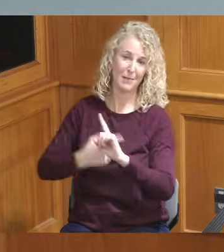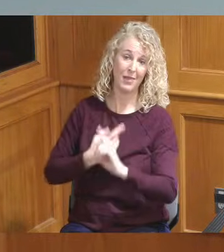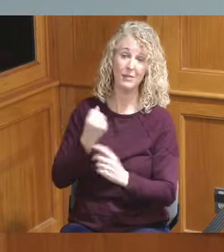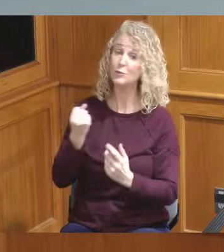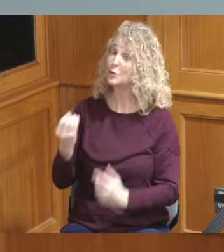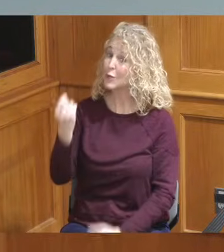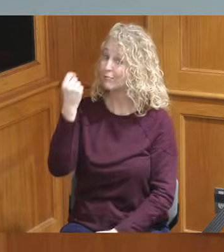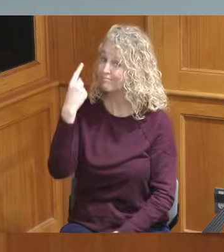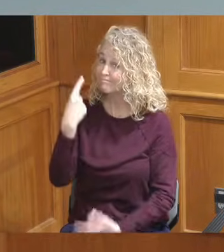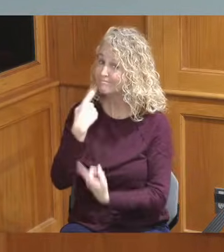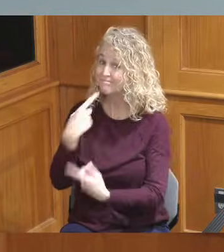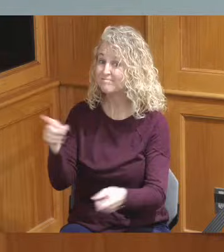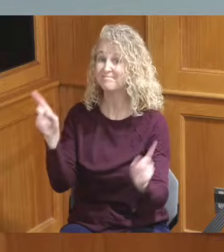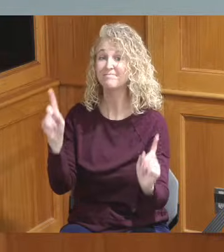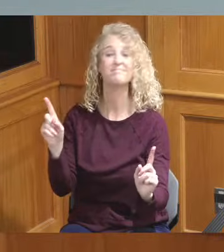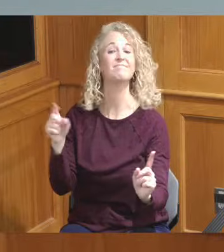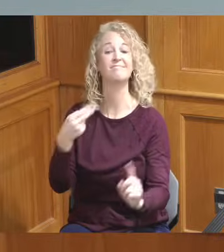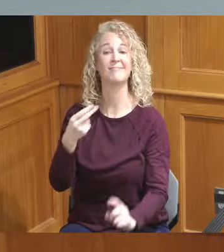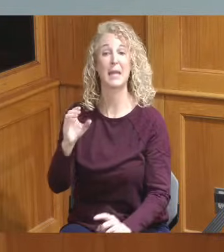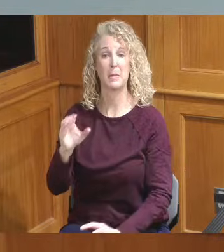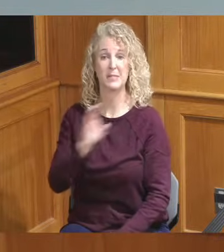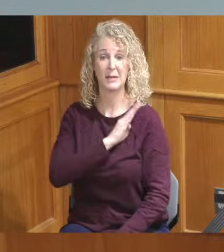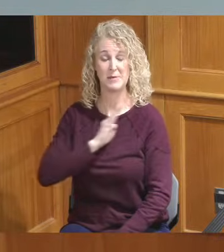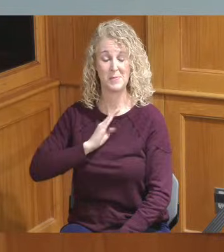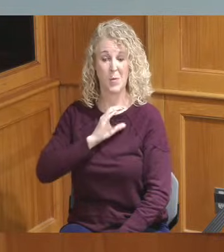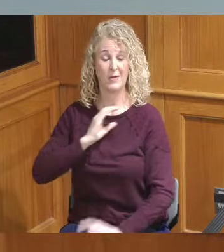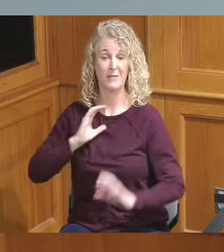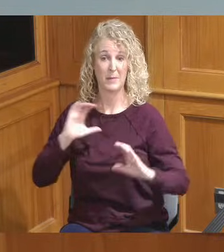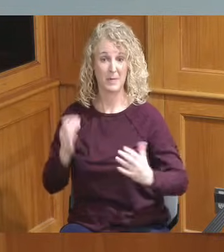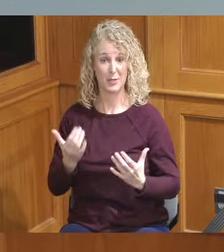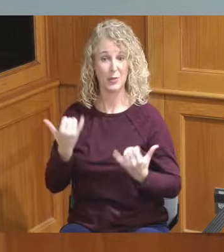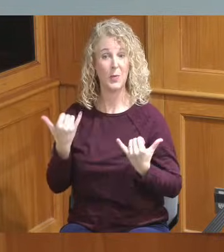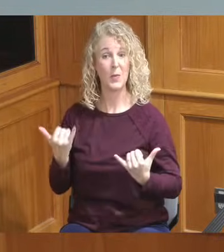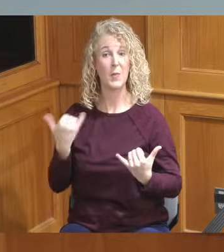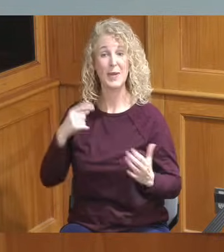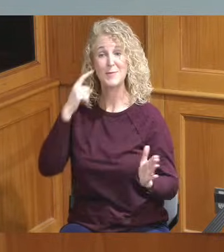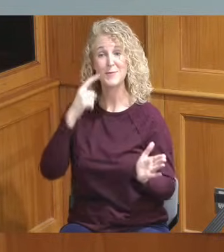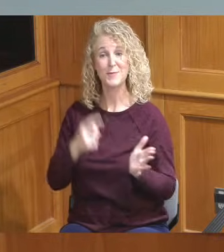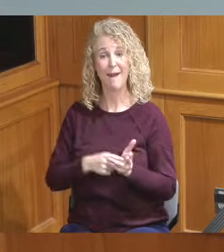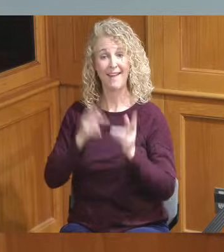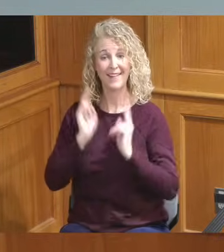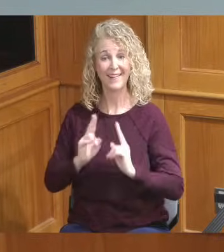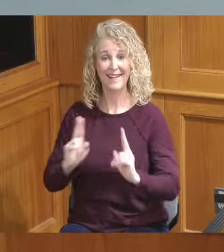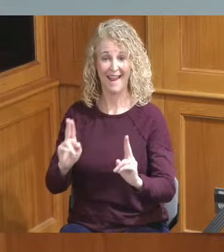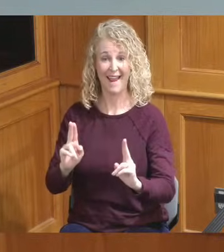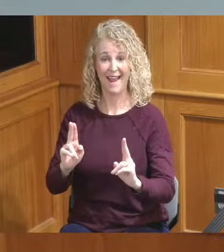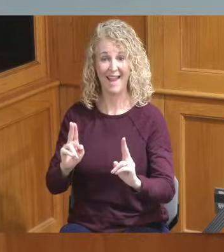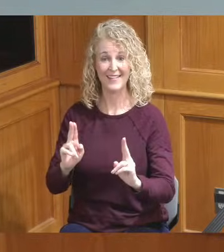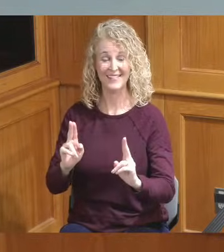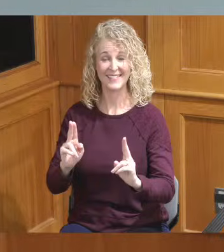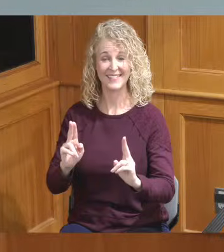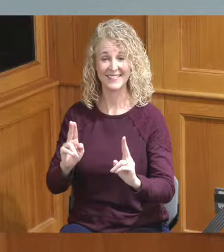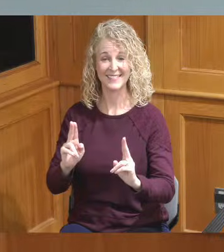be a proclaimed that the Hamilton County Board of Commissioners does hereby recognize and honor